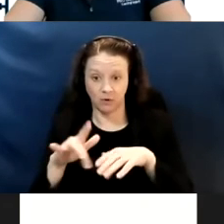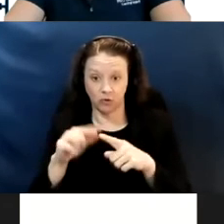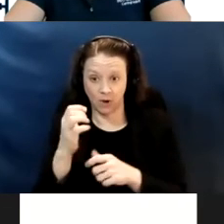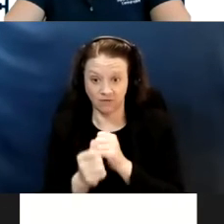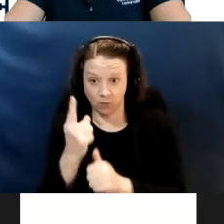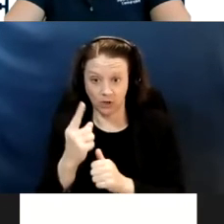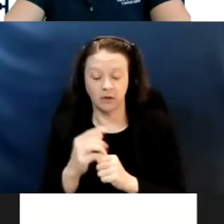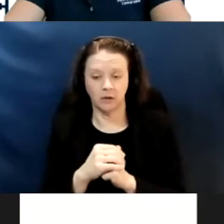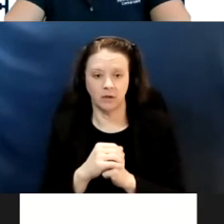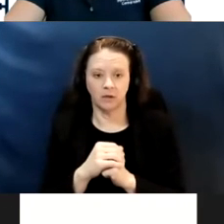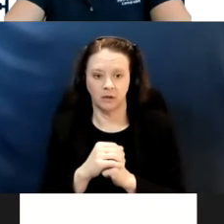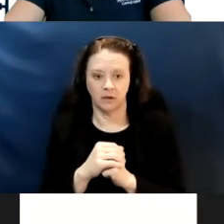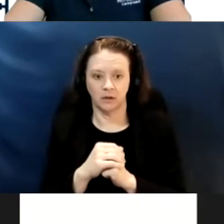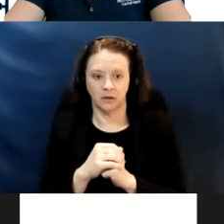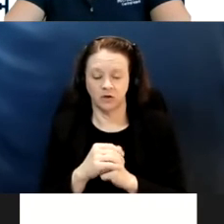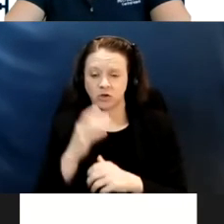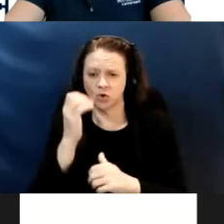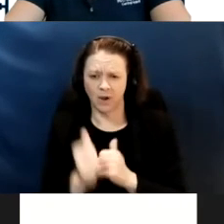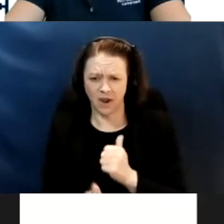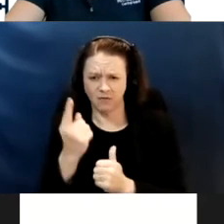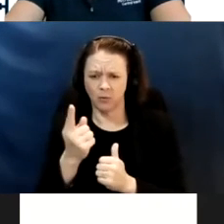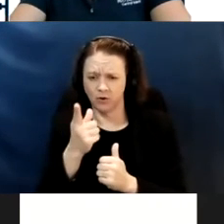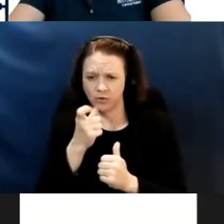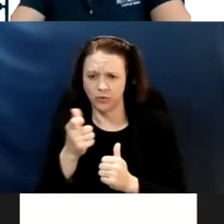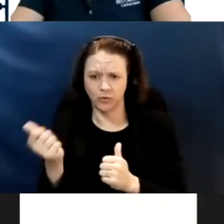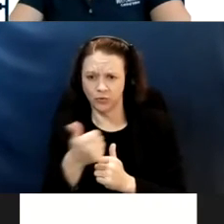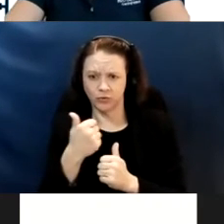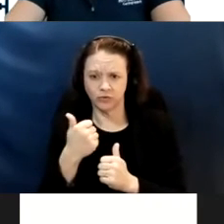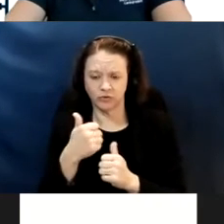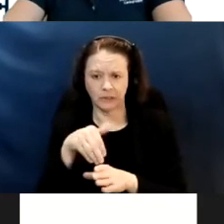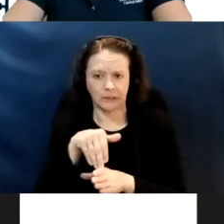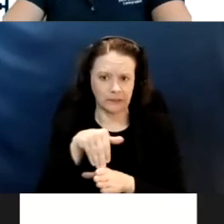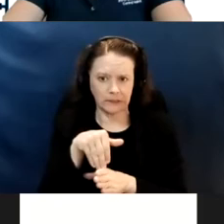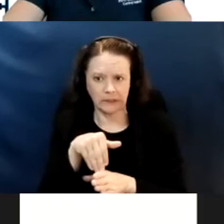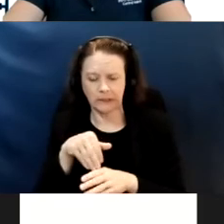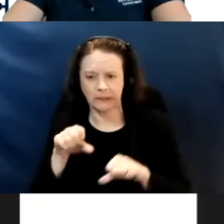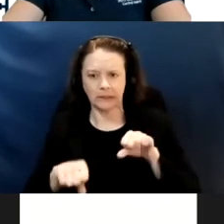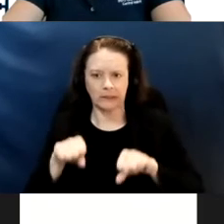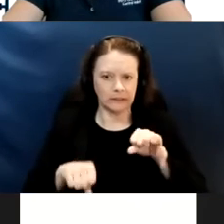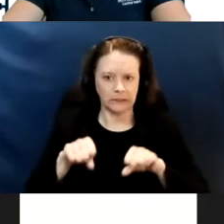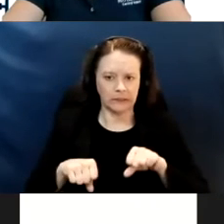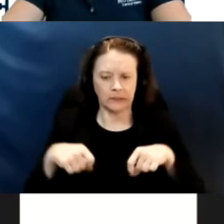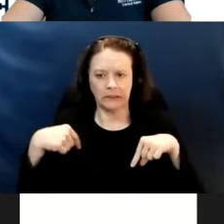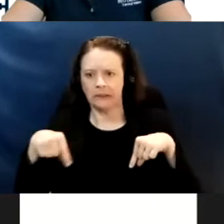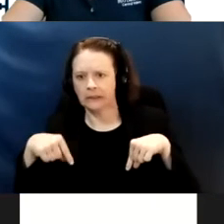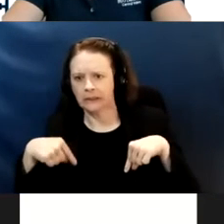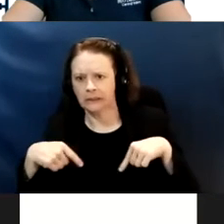that everybody who is on the fence or not sure, or just need some more information